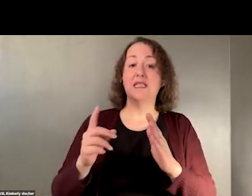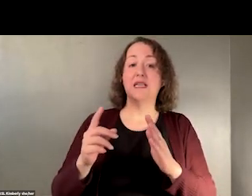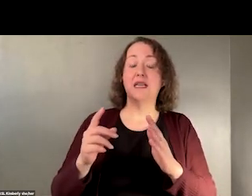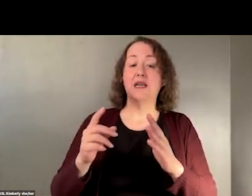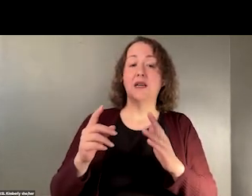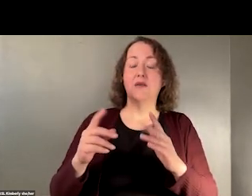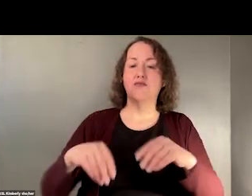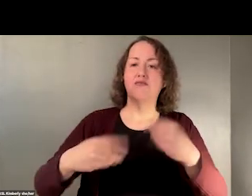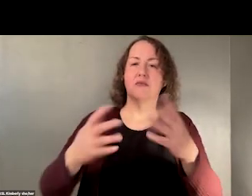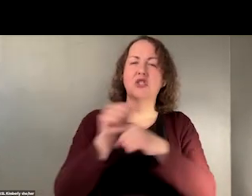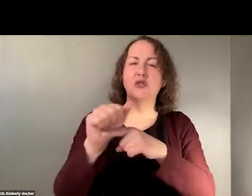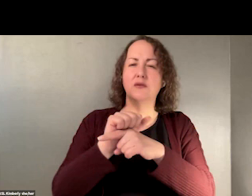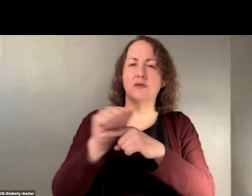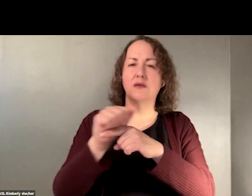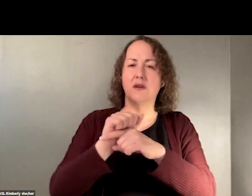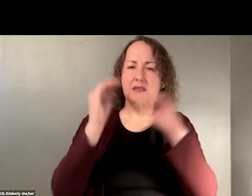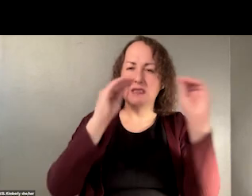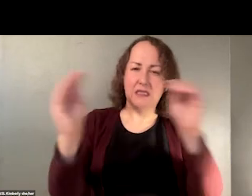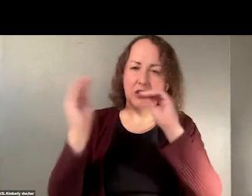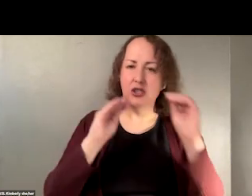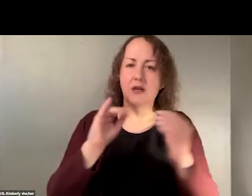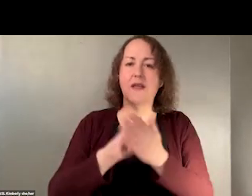and that provides an overview of the one-time process.